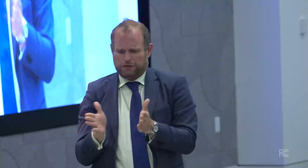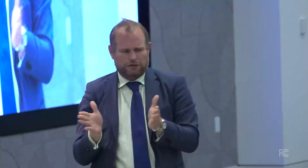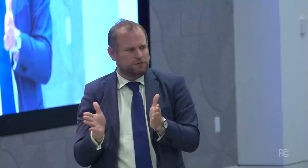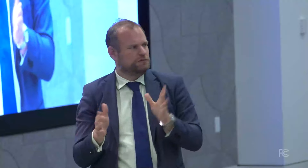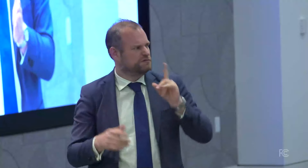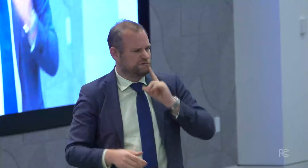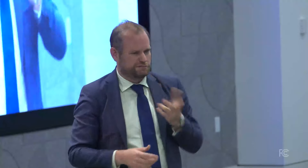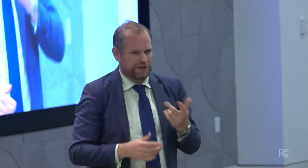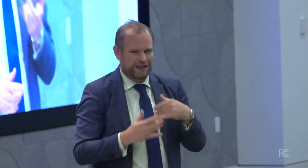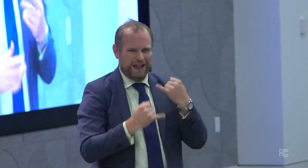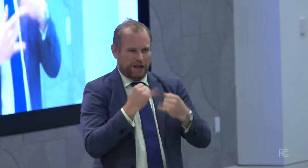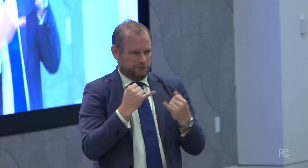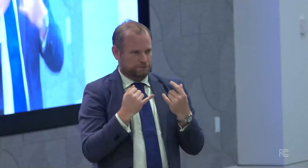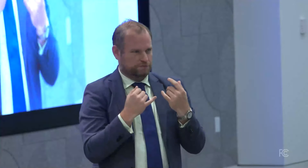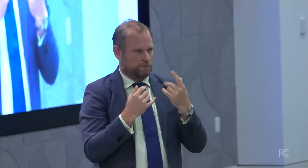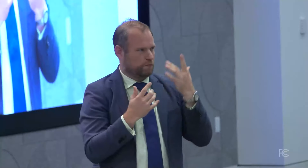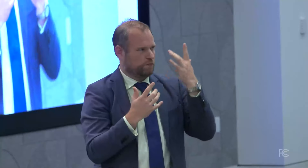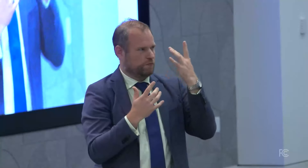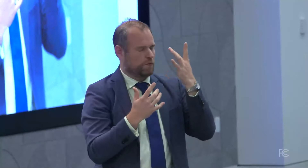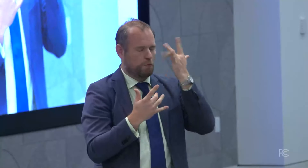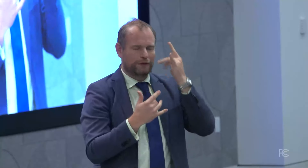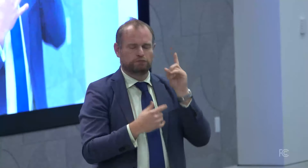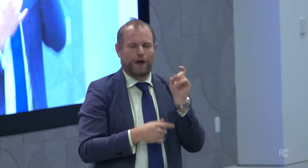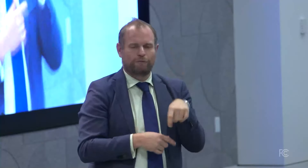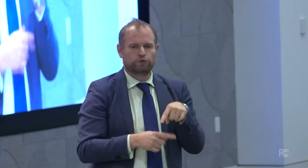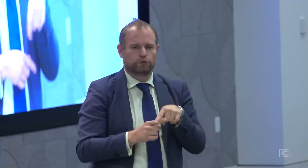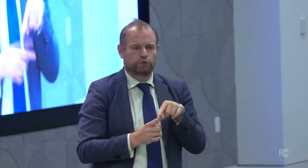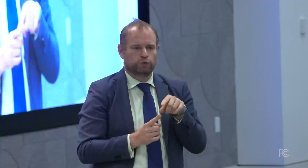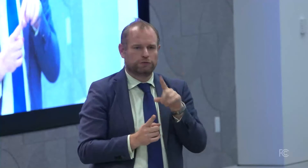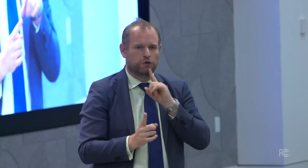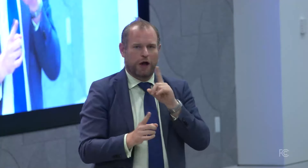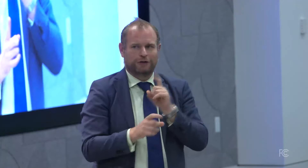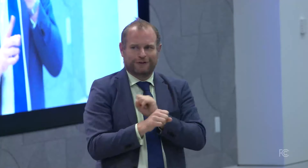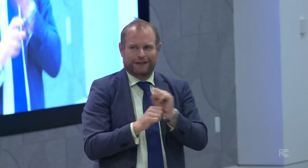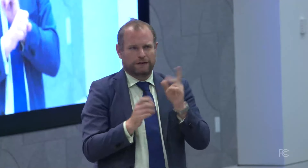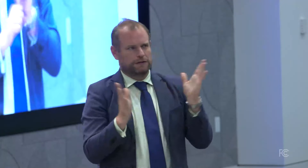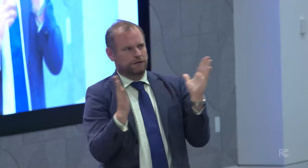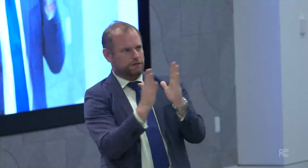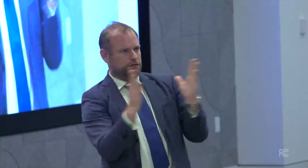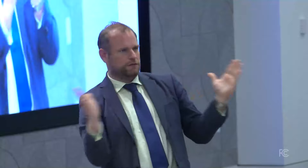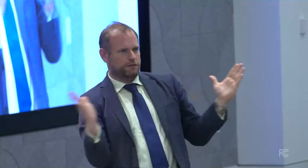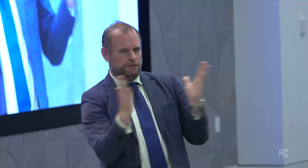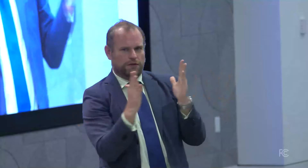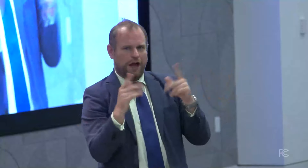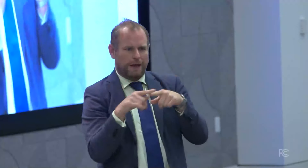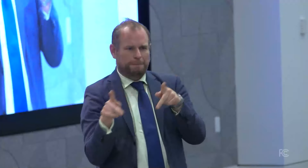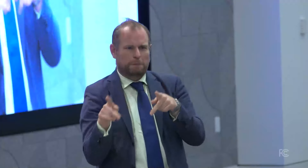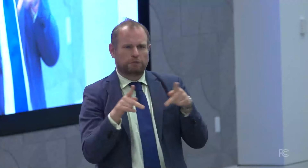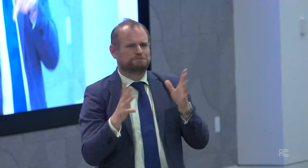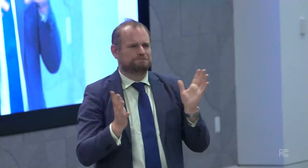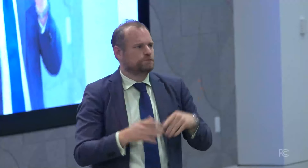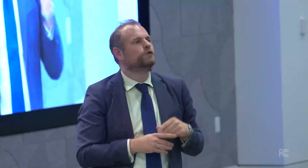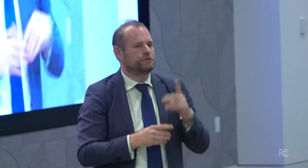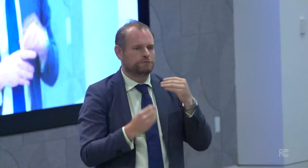COMPLAINTS THEY MIGHT HAVE SO WE UNDERSTOOD THE SCOPE OF OUR DVC PROGRAM. AND WE KNEW THAT THE FCC CALLED DRING HEARING THAT